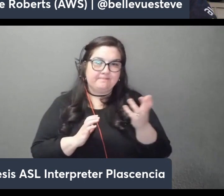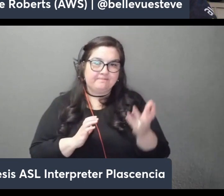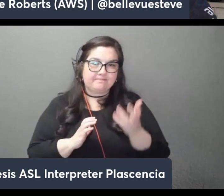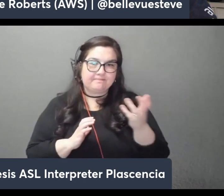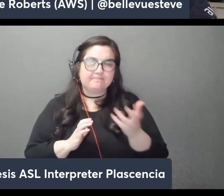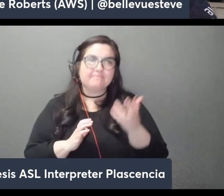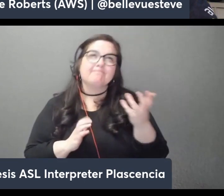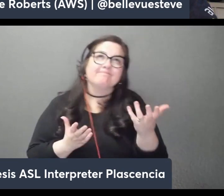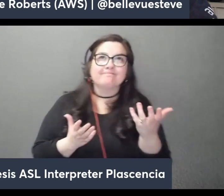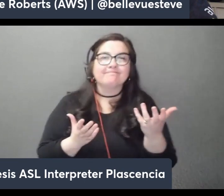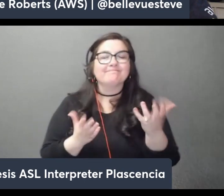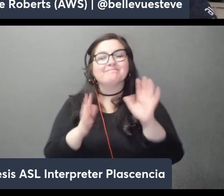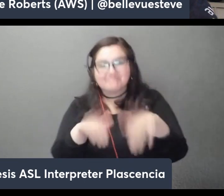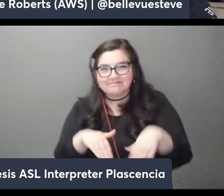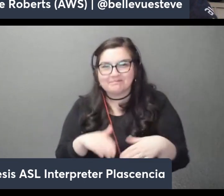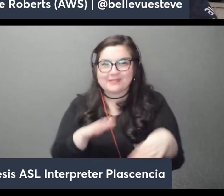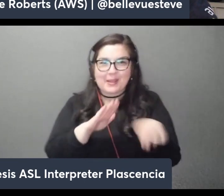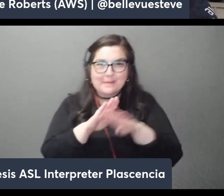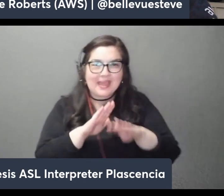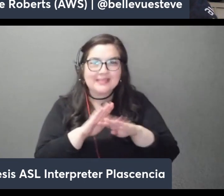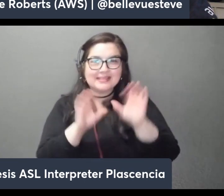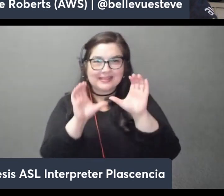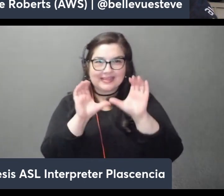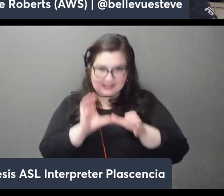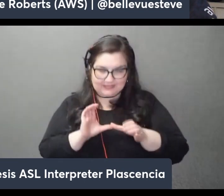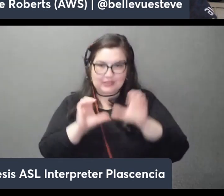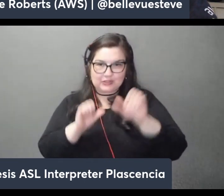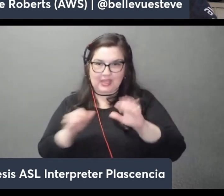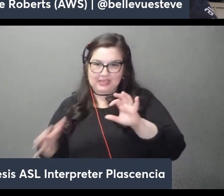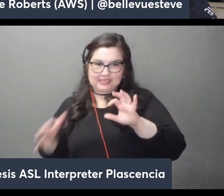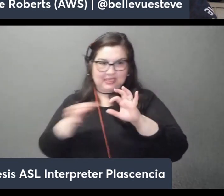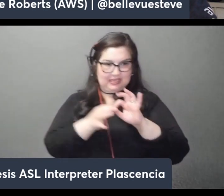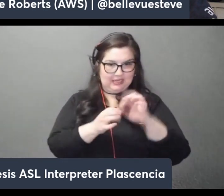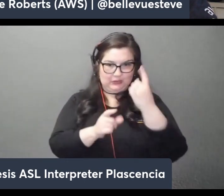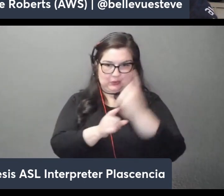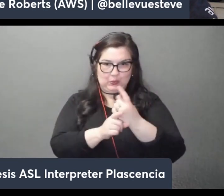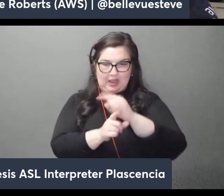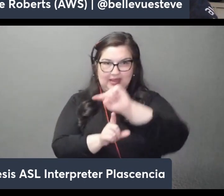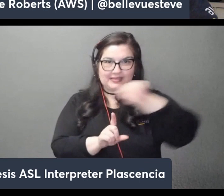basically, you configure the client so that it can connect with the correct back end. It handles all the off.